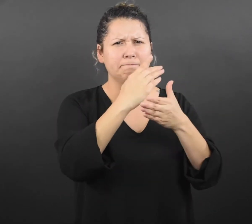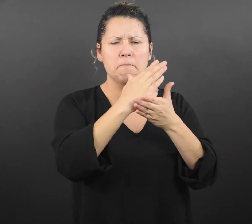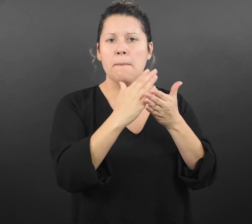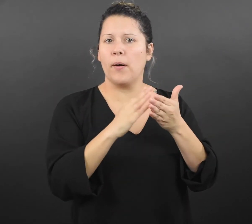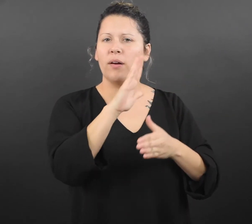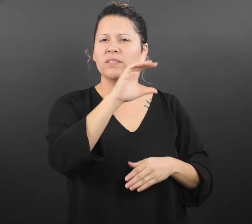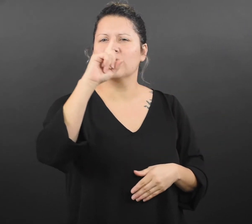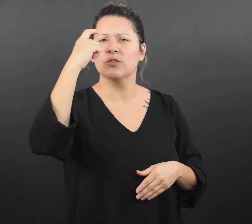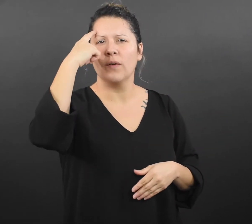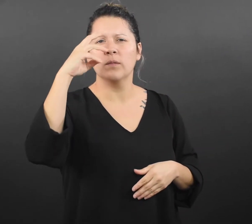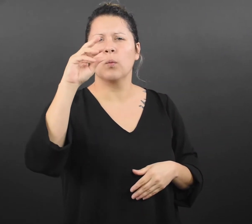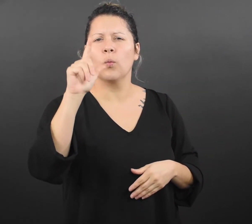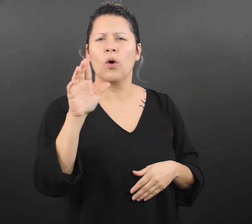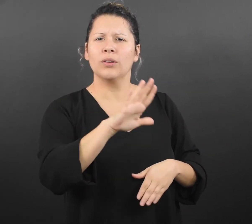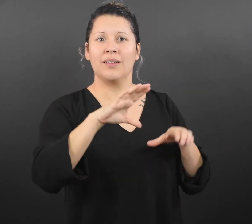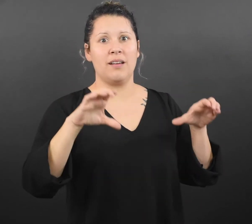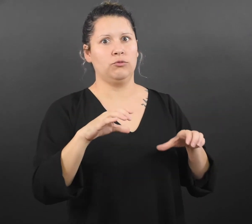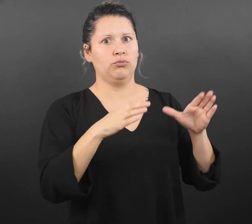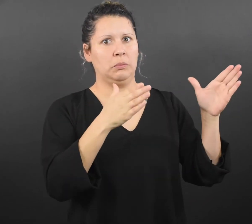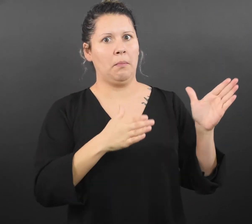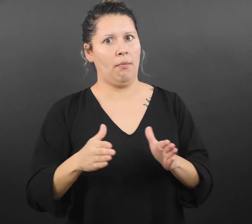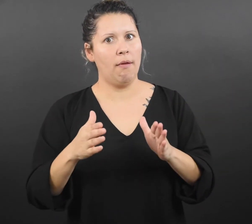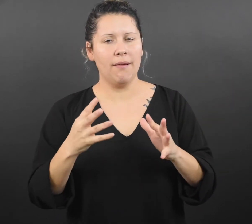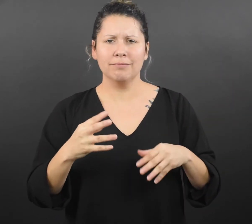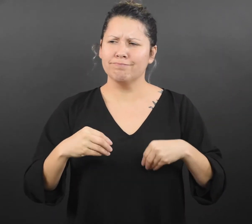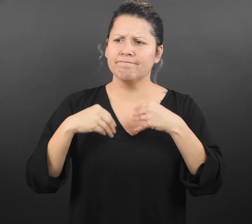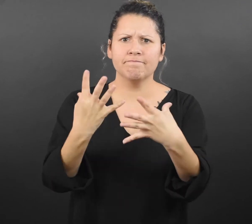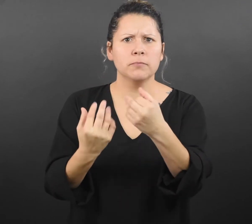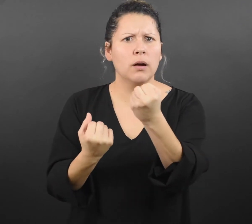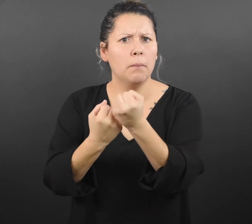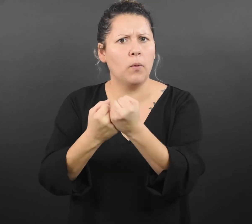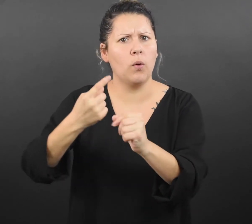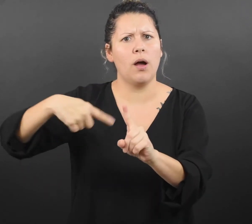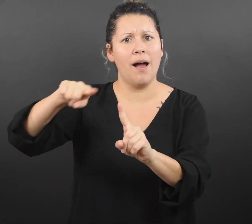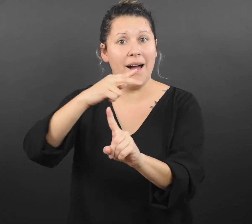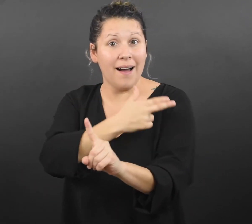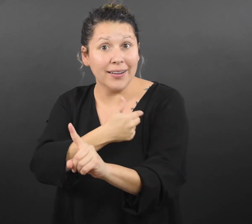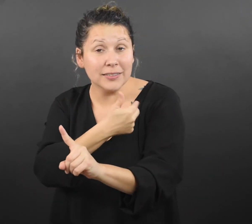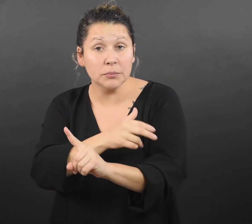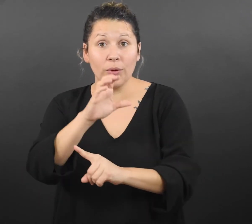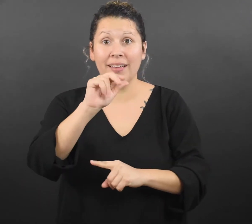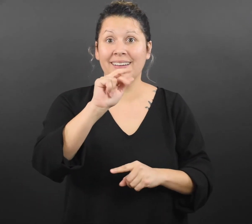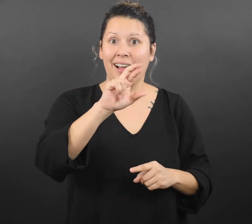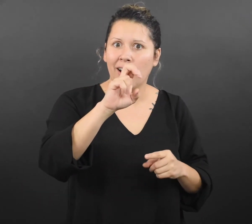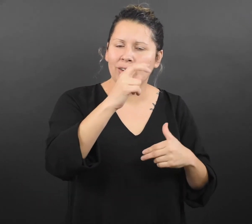been one aspect of Governor’s Walz’s action plan to support hospitals and long-term care facilities